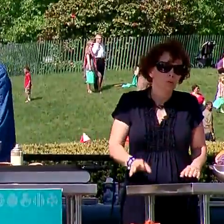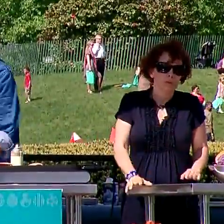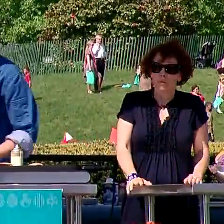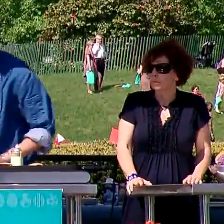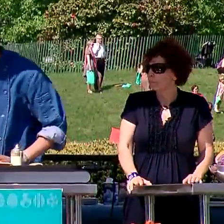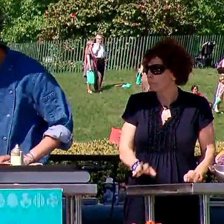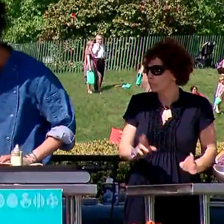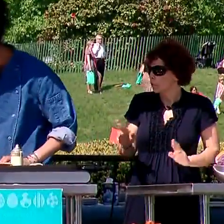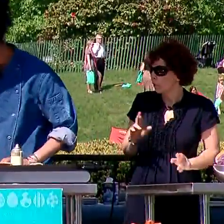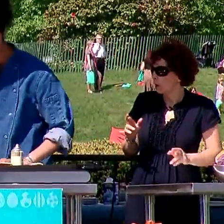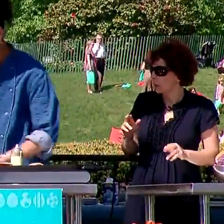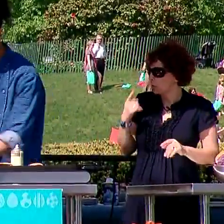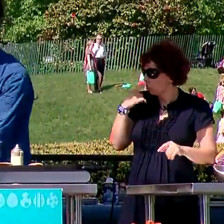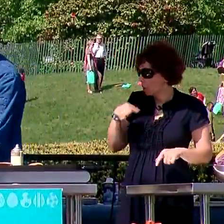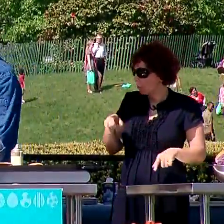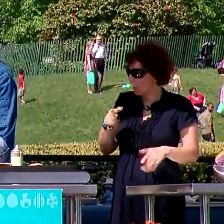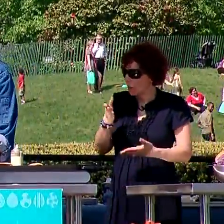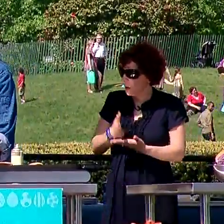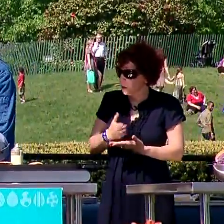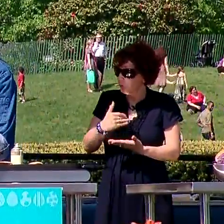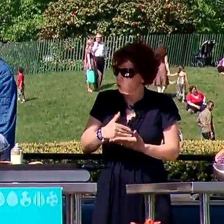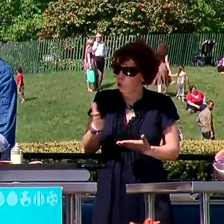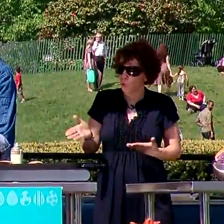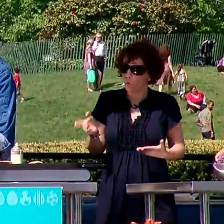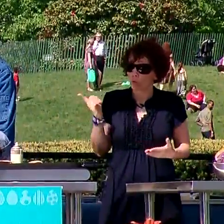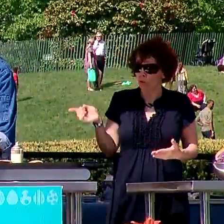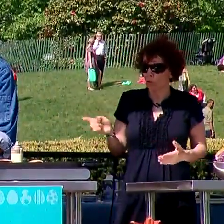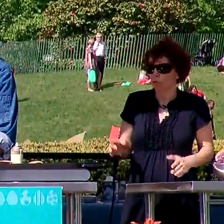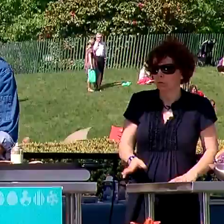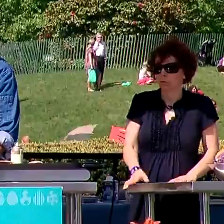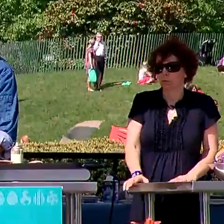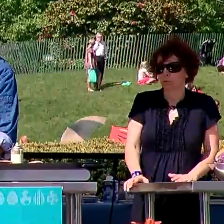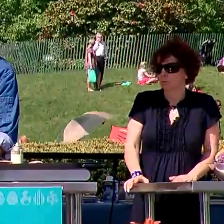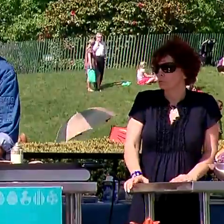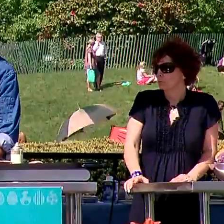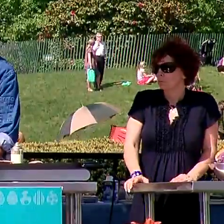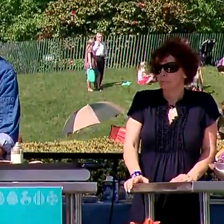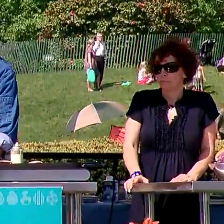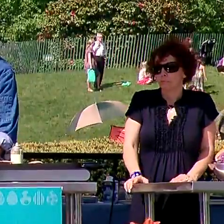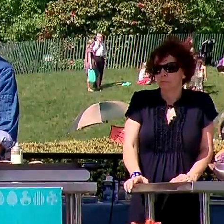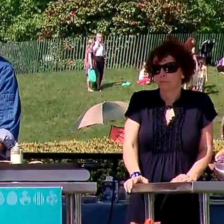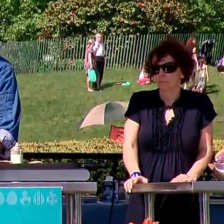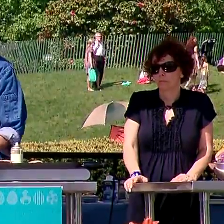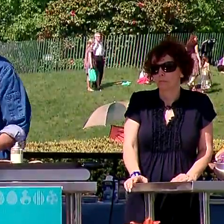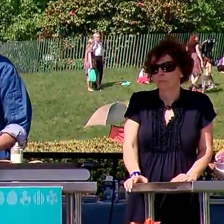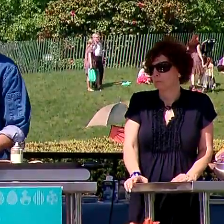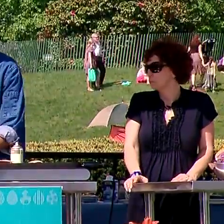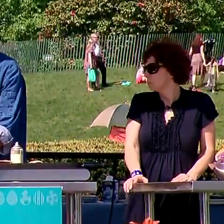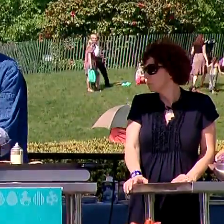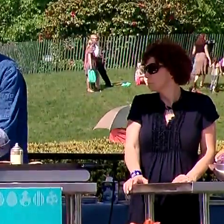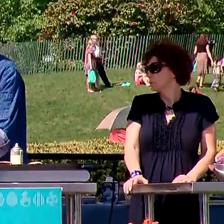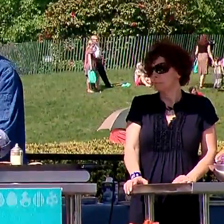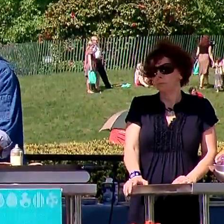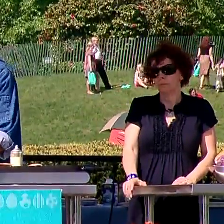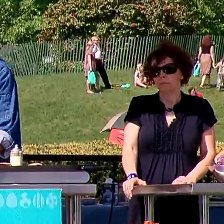May I cut it for you?